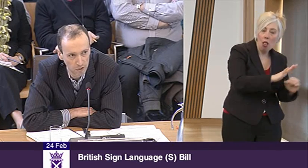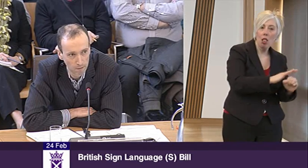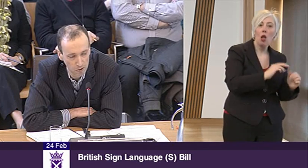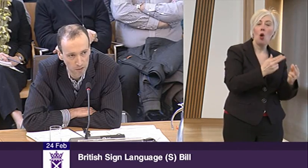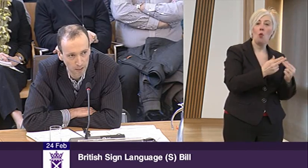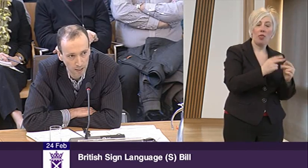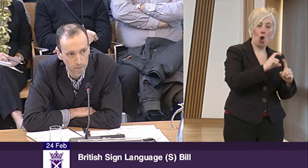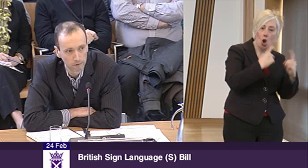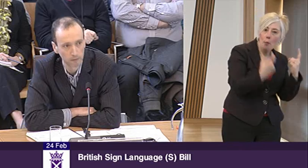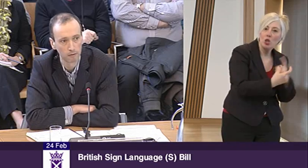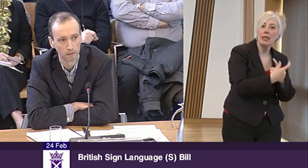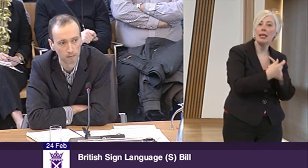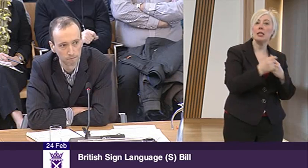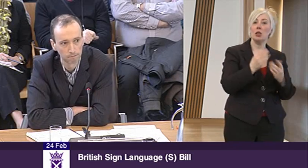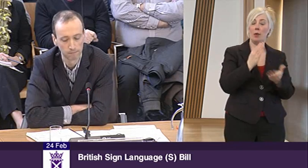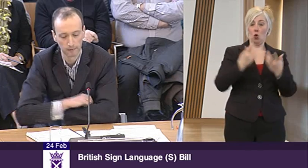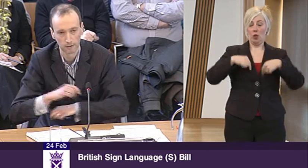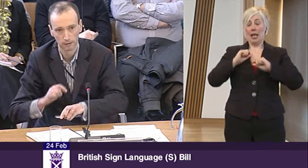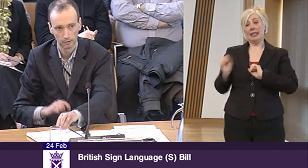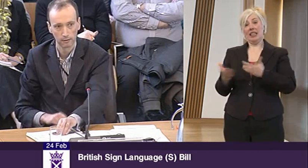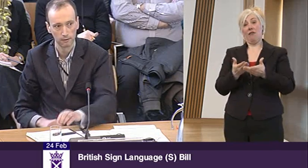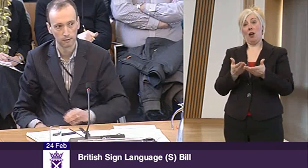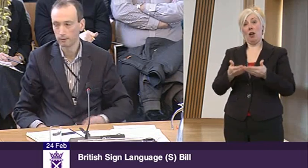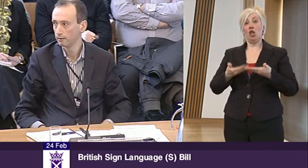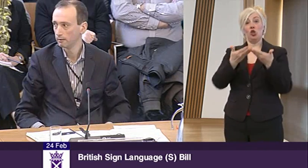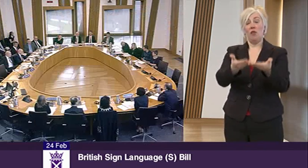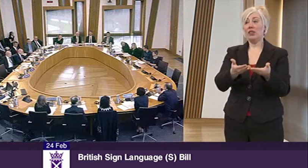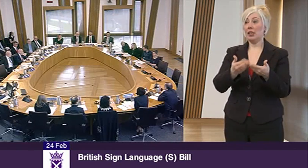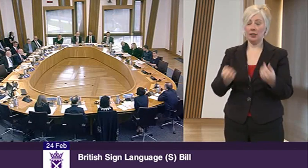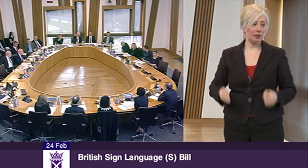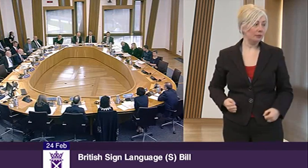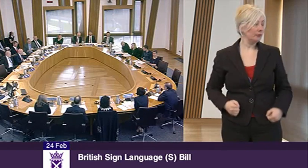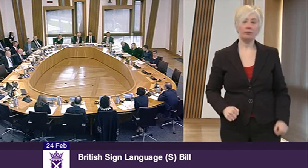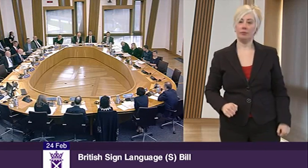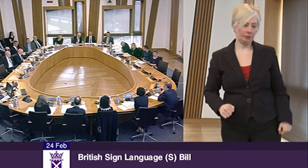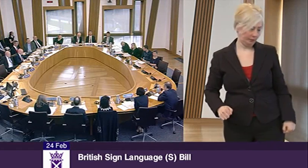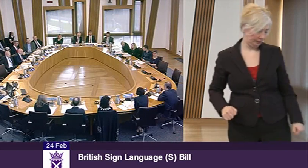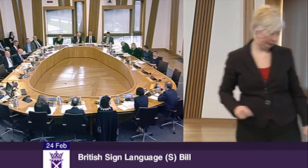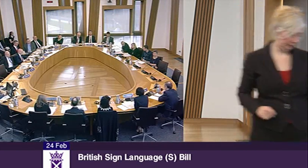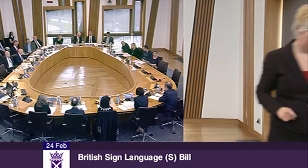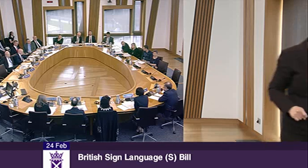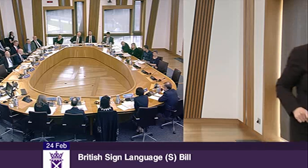and those who deliver services on their behalf.